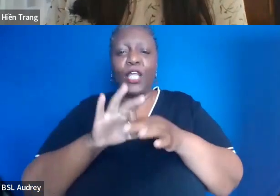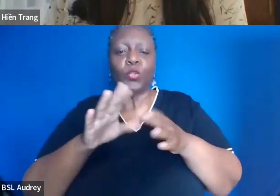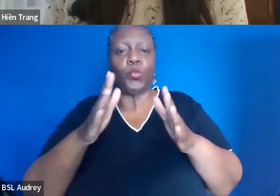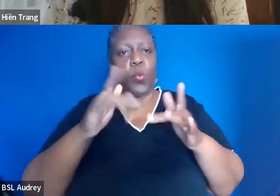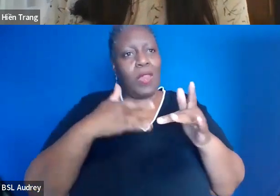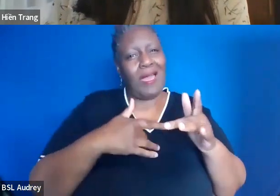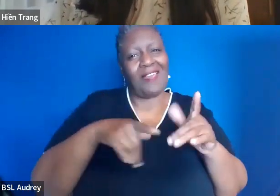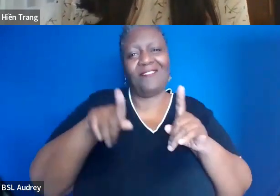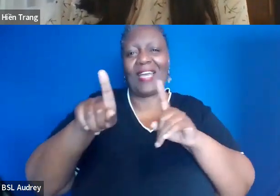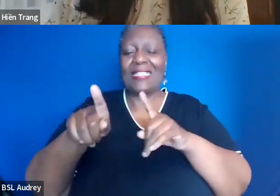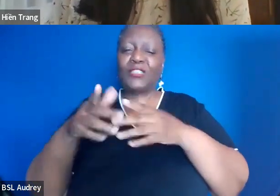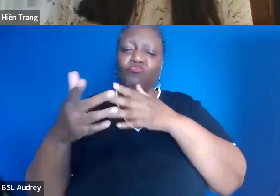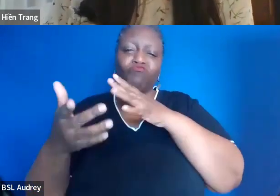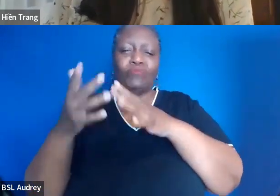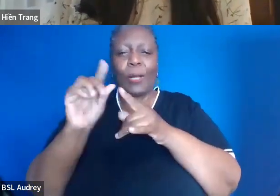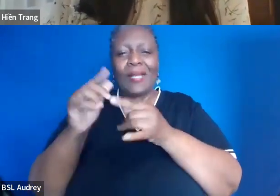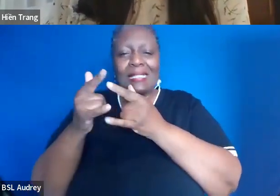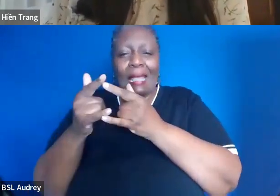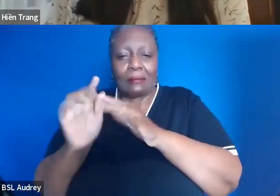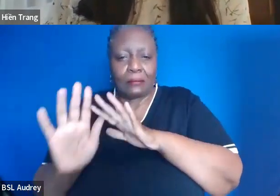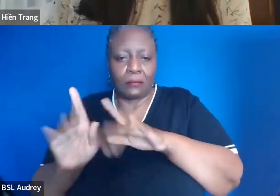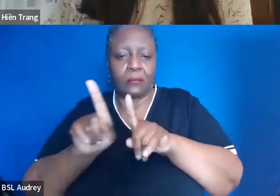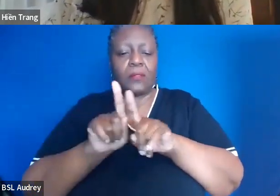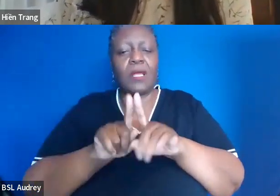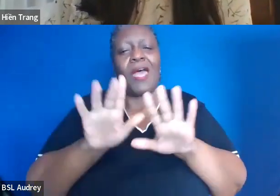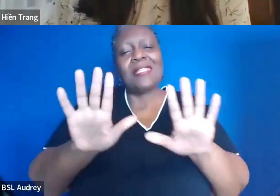um and there are double entendres in different ways sometimes they're more subtle sometimes